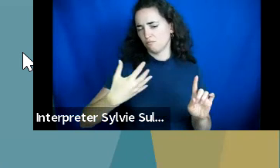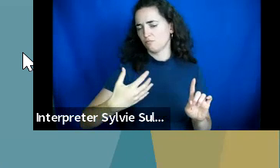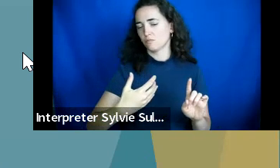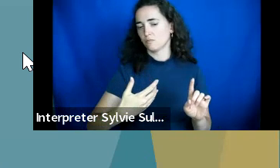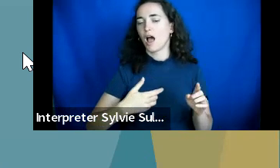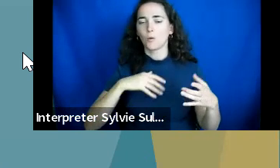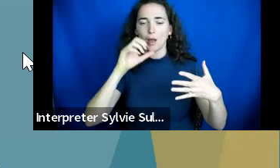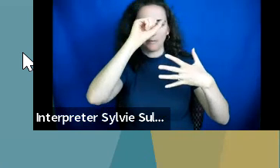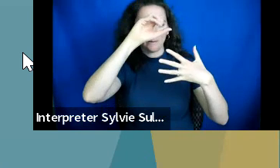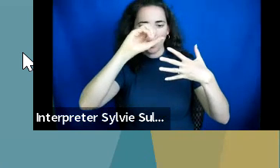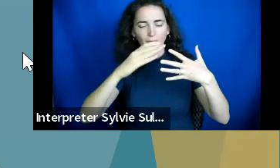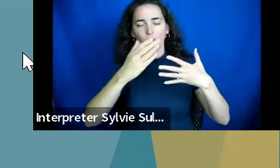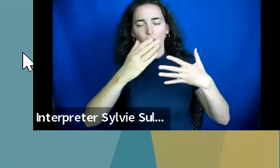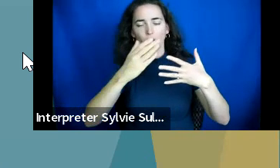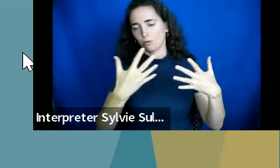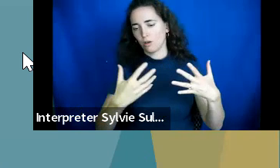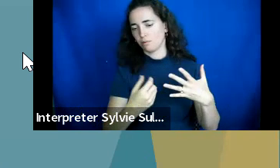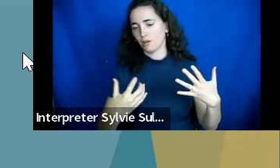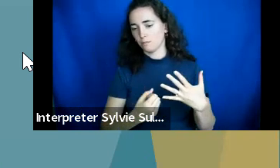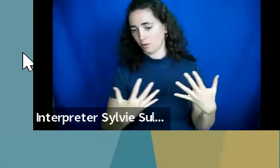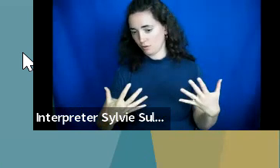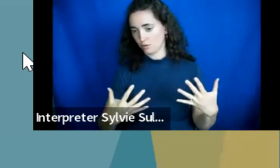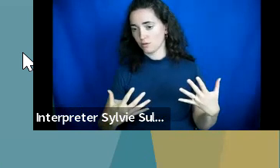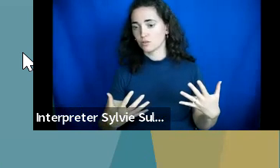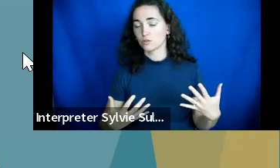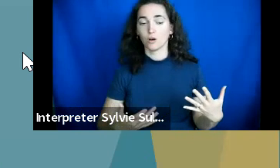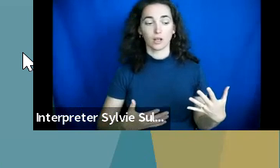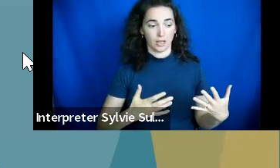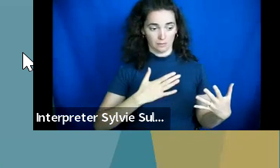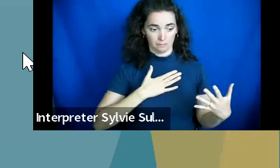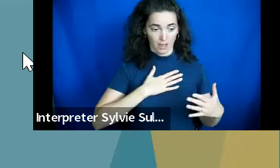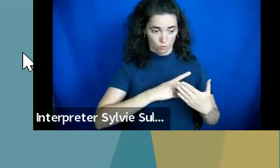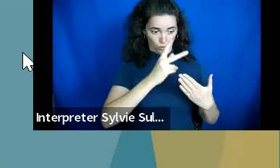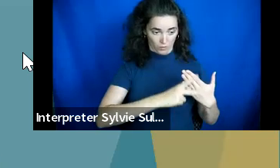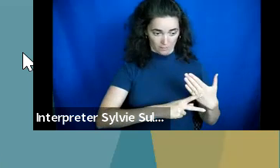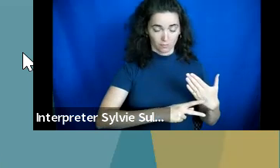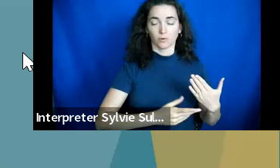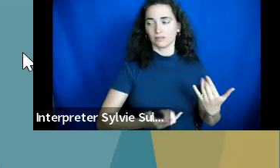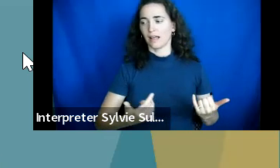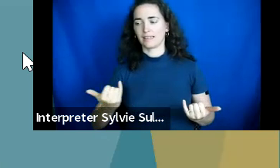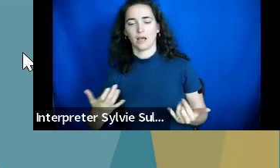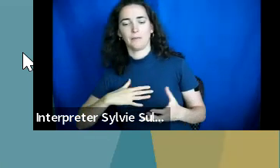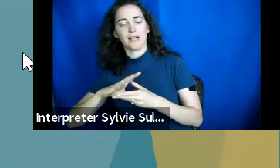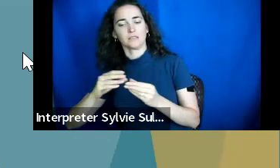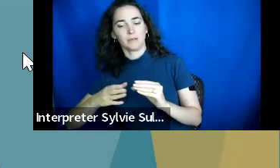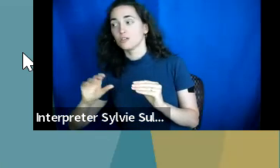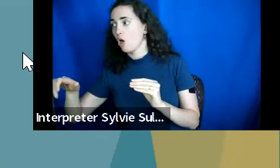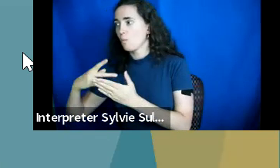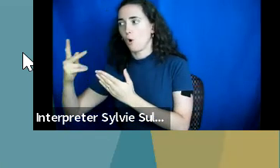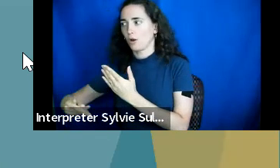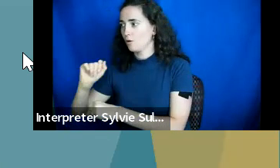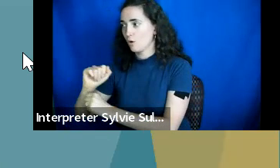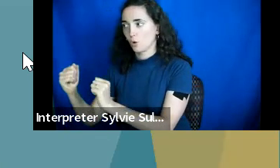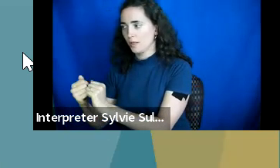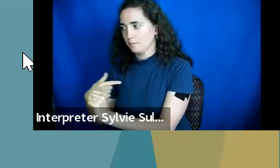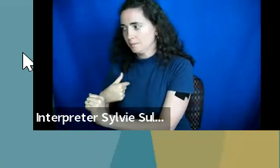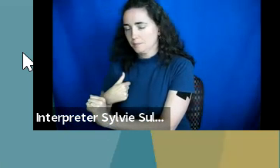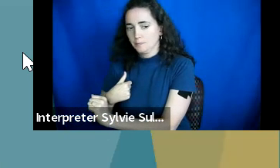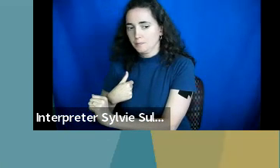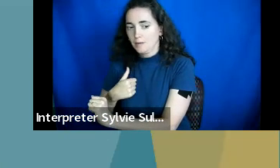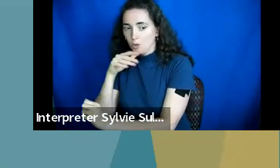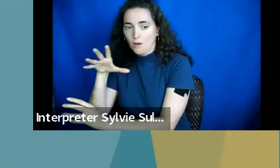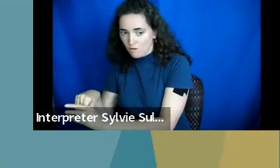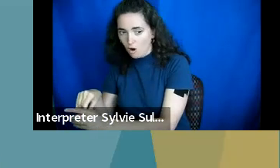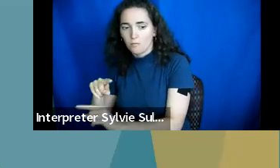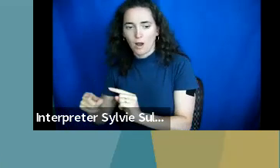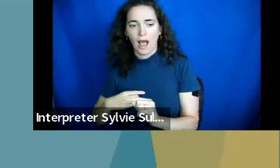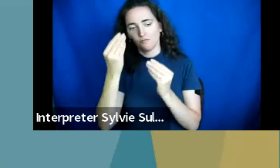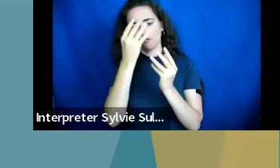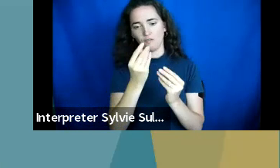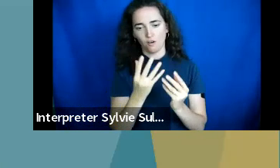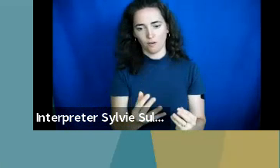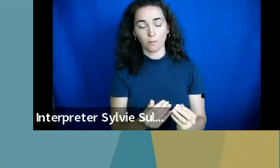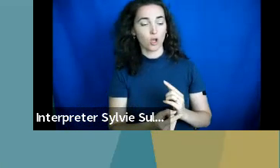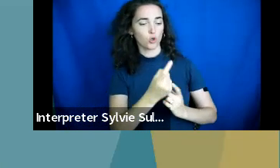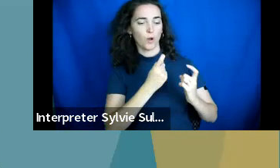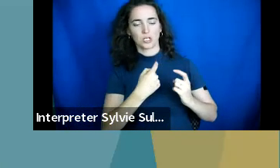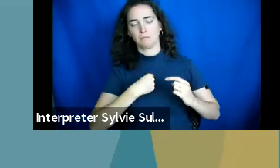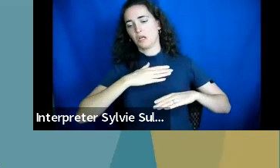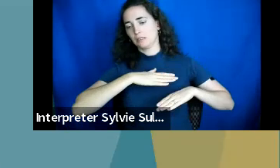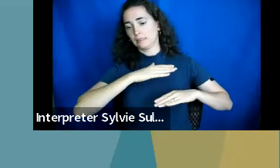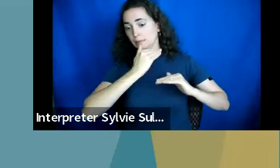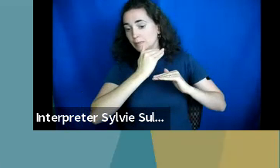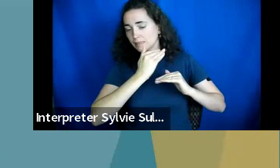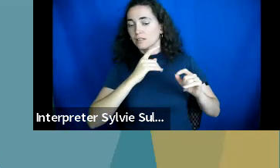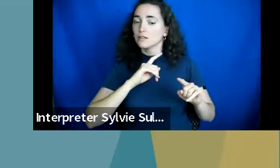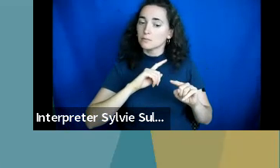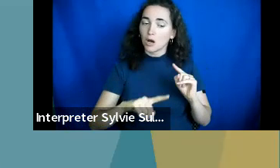I am representing quite a few other programs that I don't work directly with, so I will try to my best to answer any questions you may have. However, I may be a little limited. but can certainly point you in the right direction.